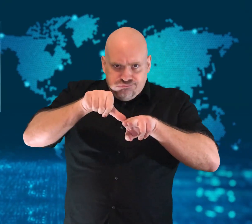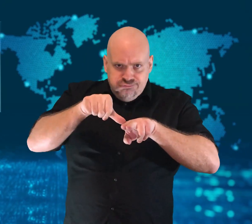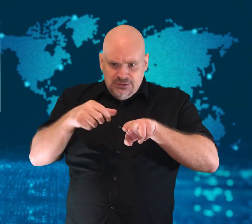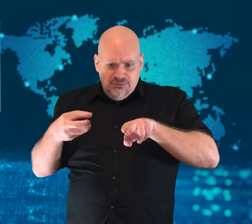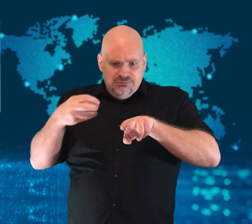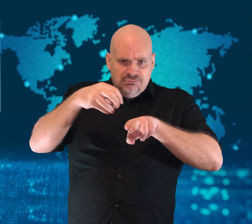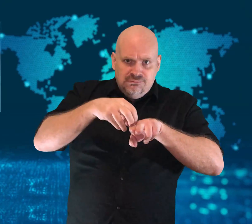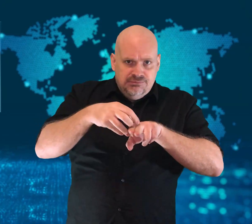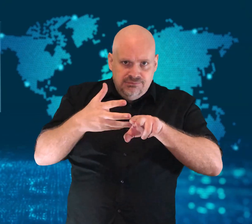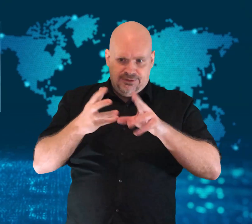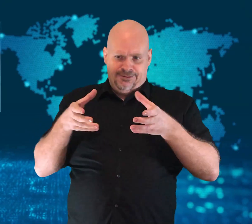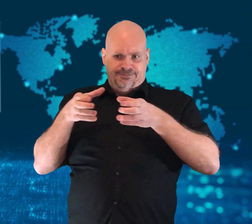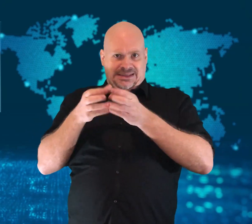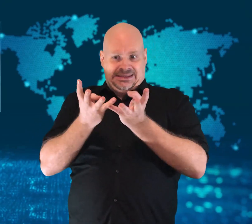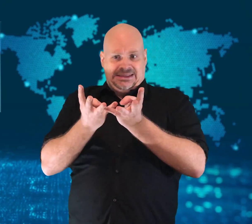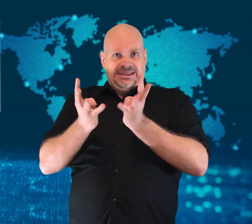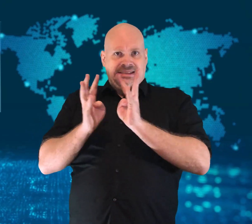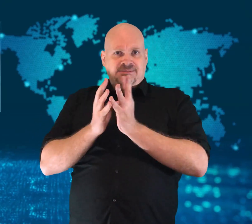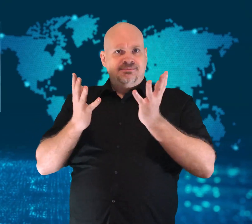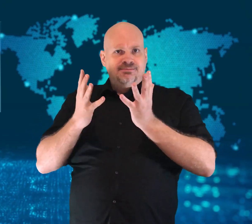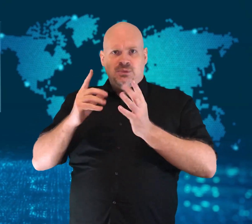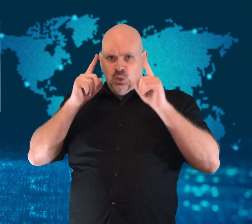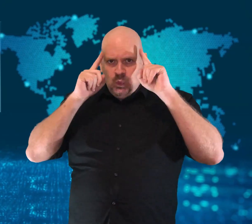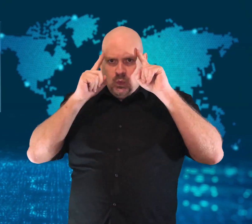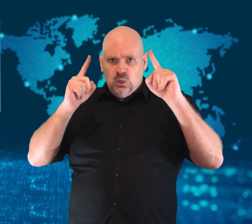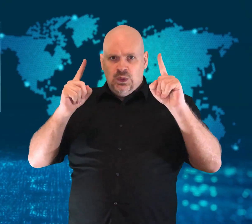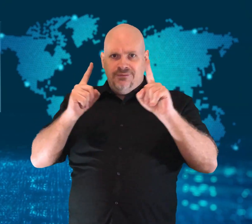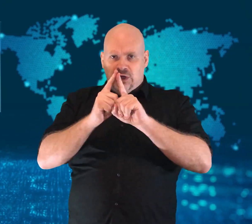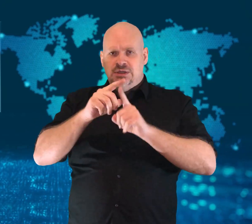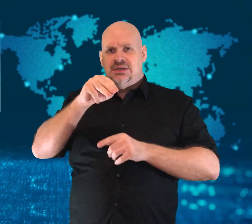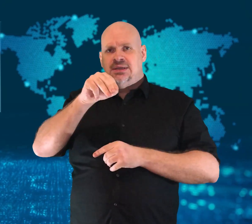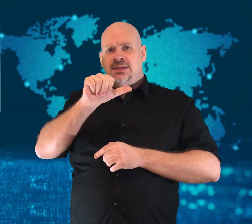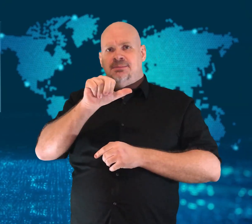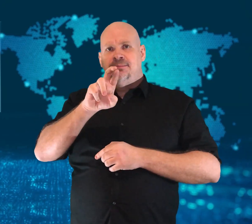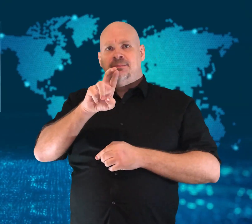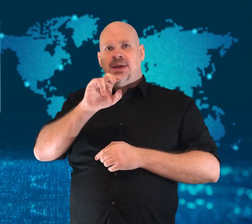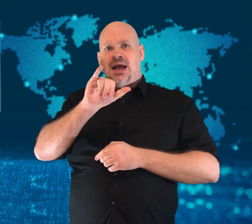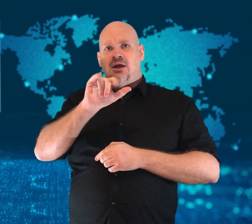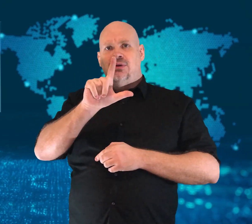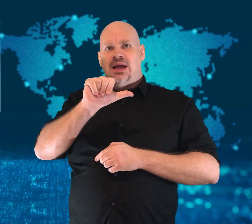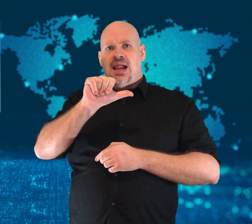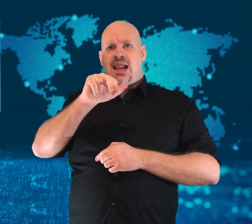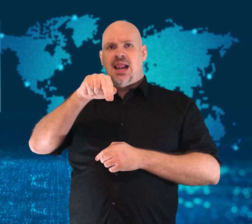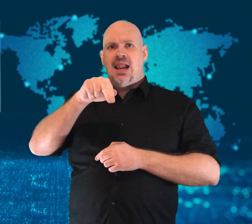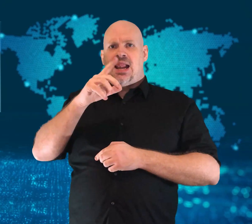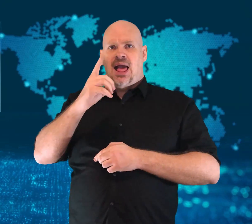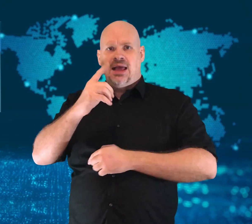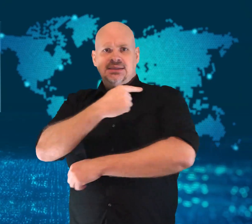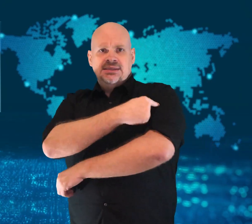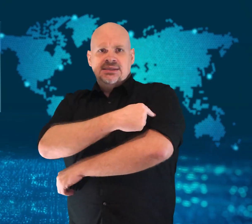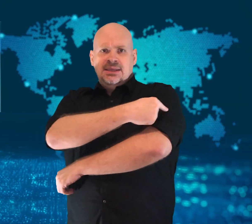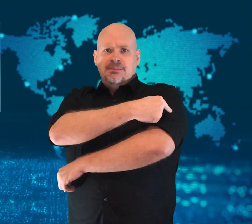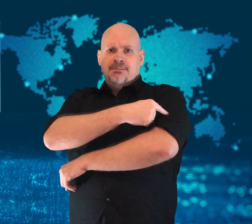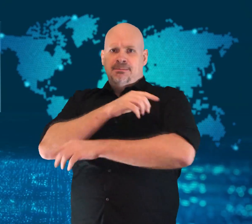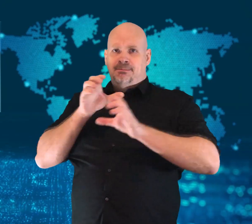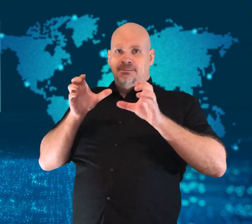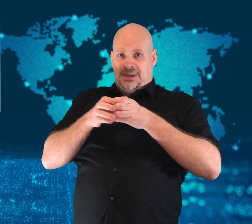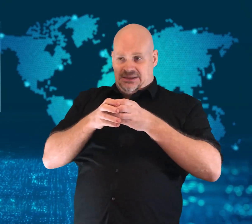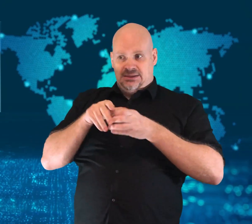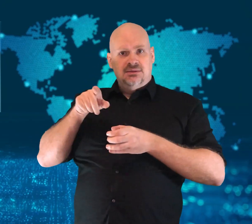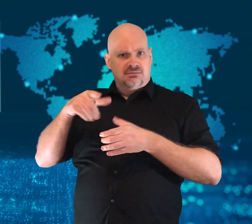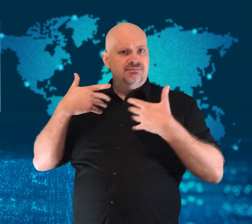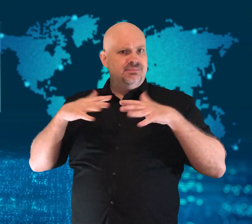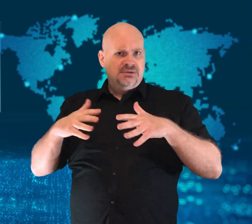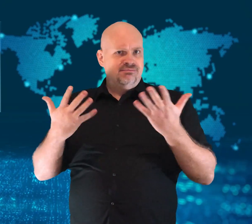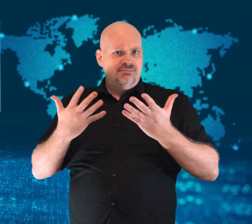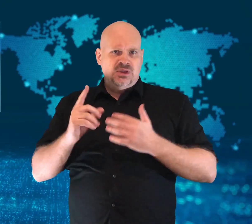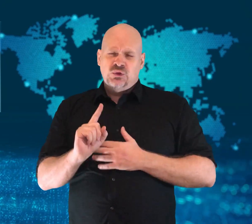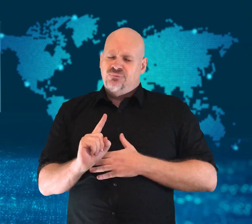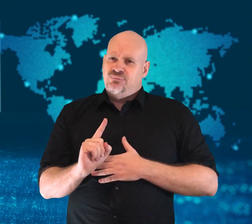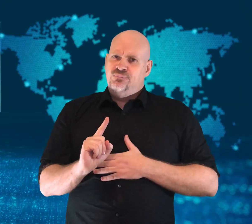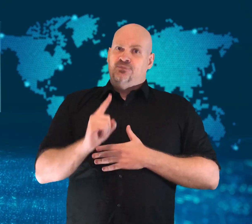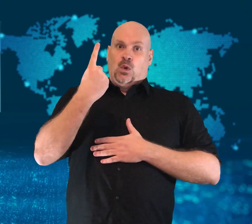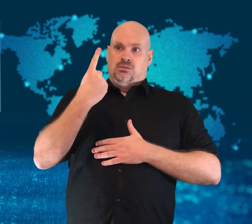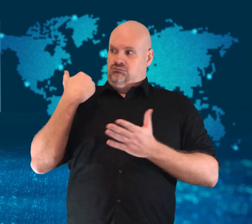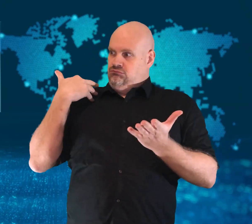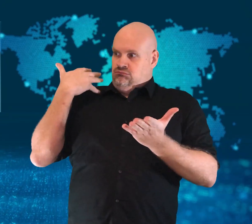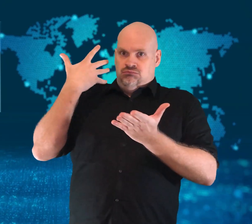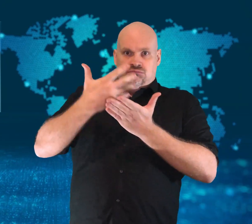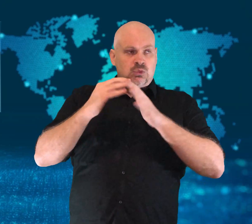The surgery, performed by a team at the University of Maryland Medicine,